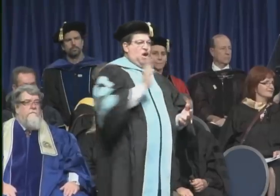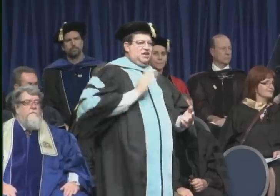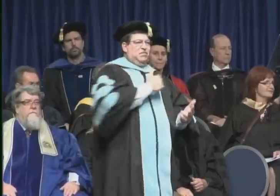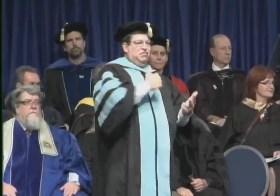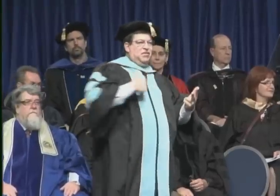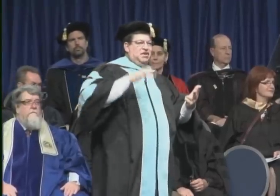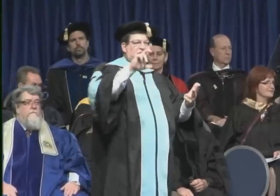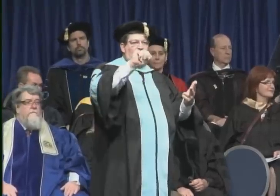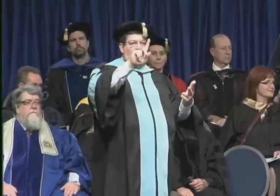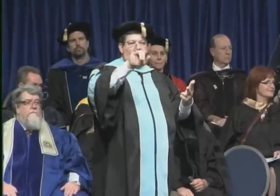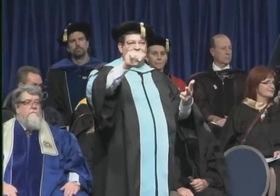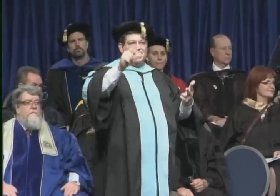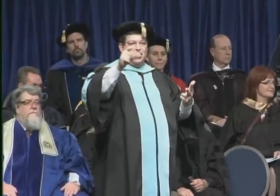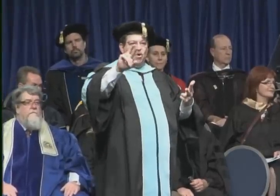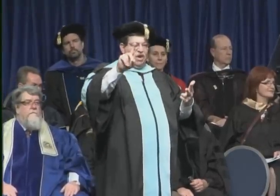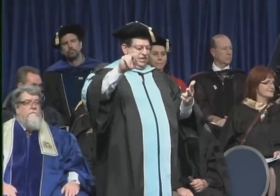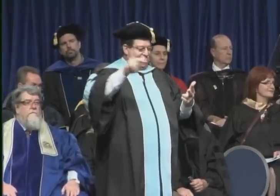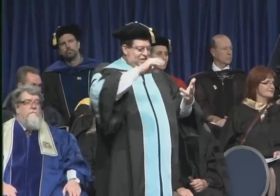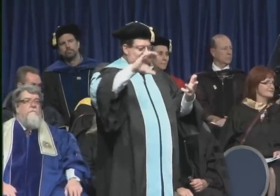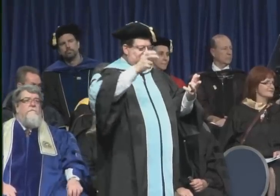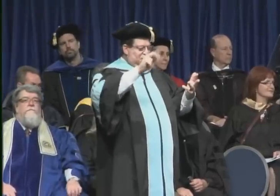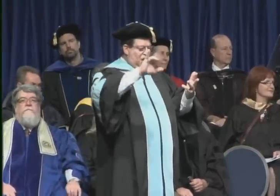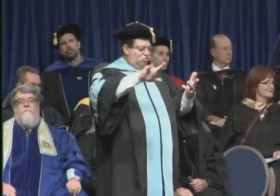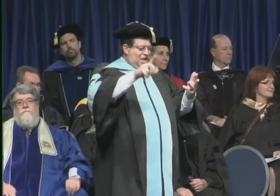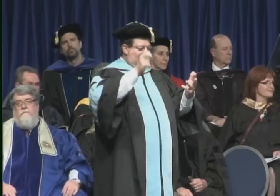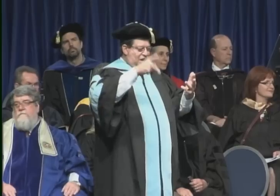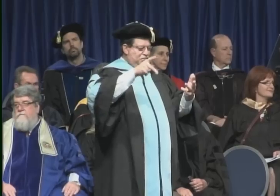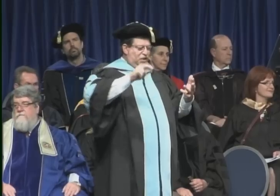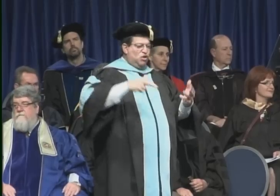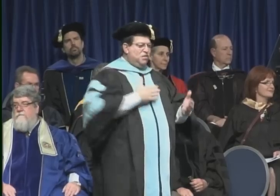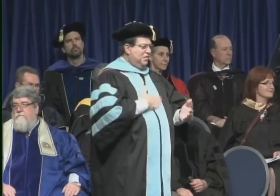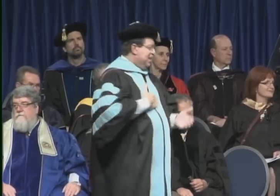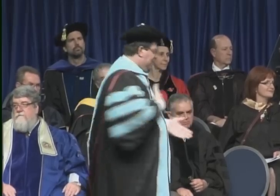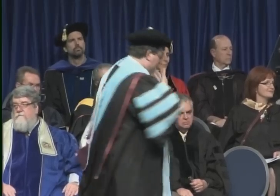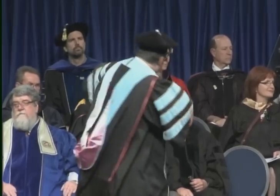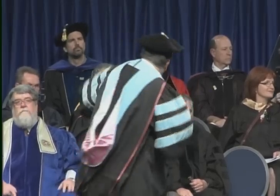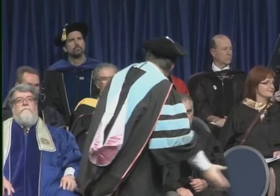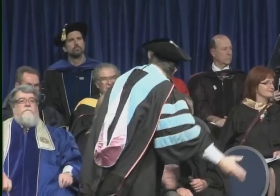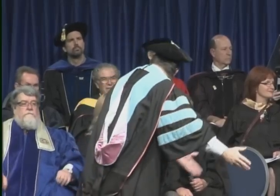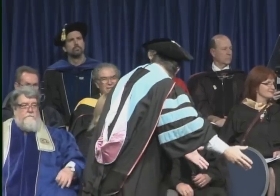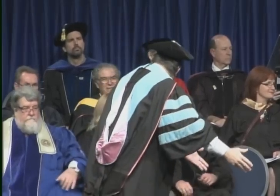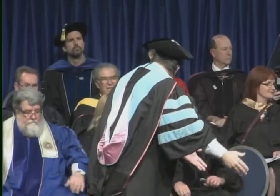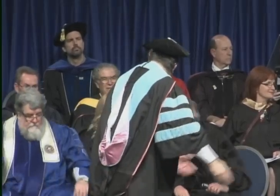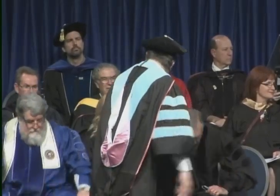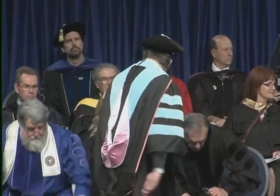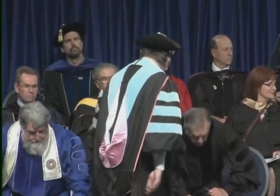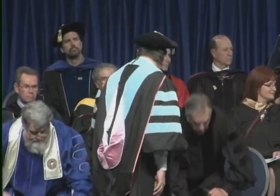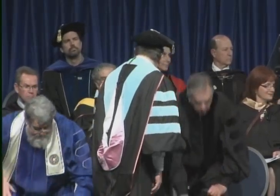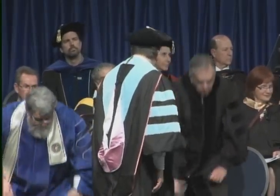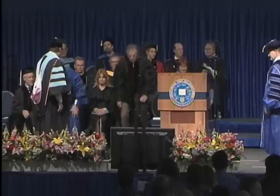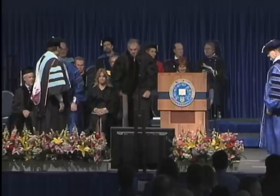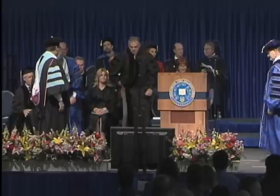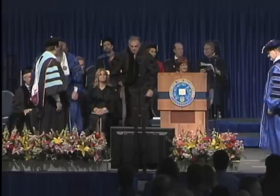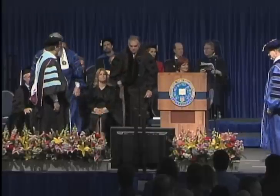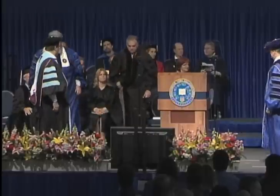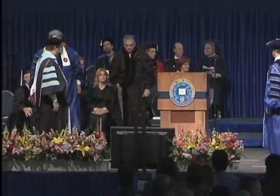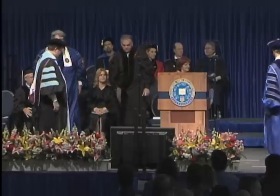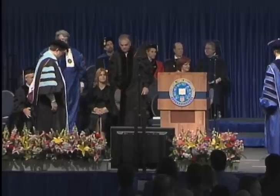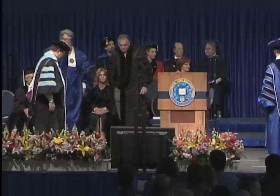and Board of Trustees members Claudia Gordon, and Ms. Cheryl Heppner, please come forward.